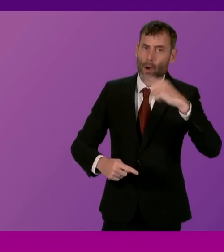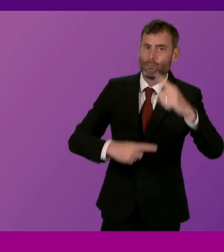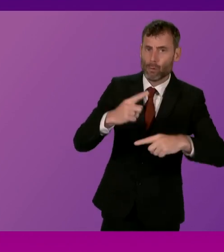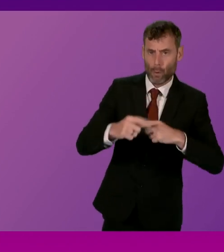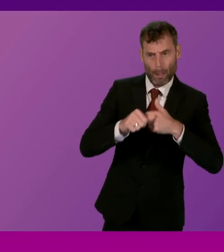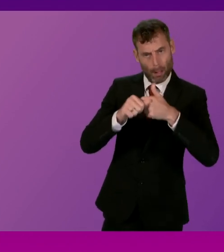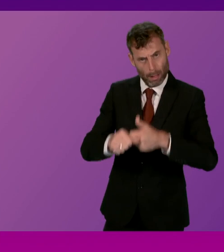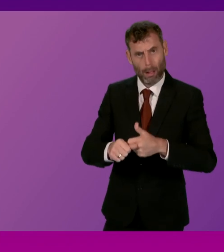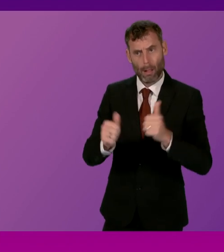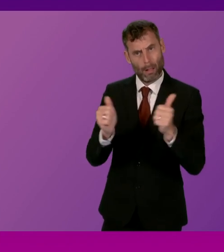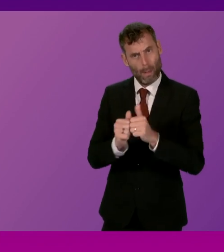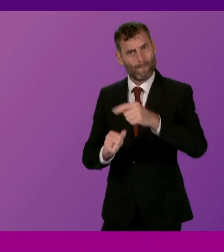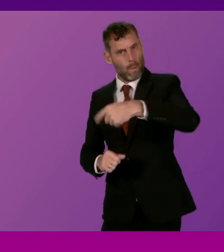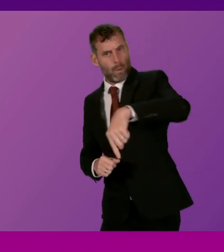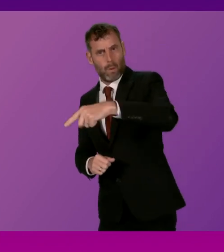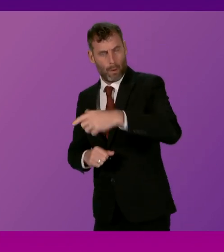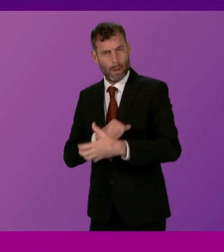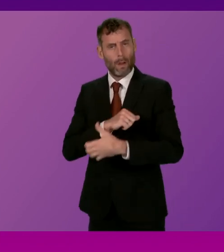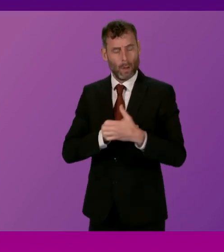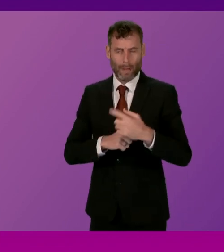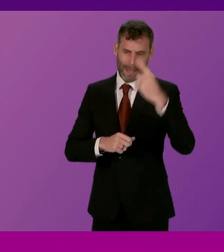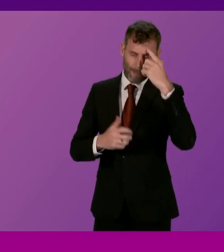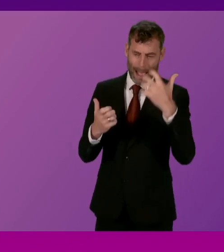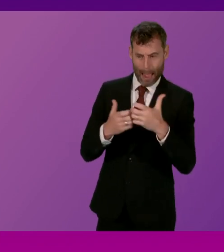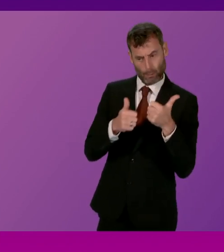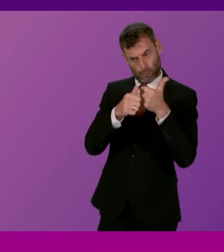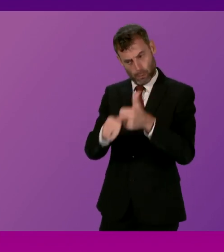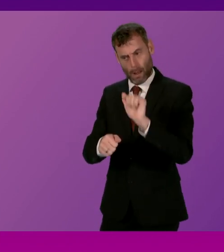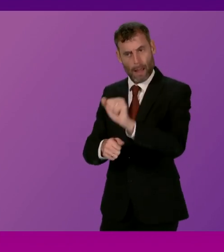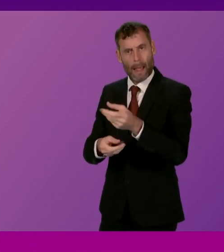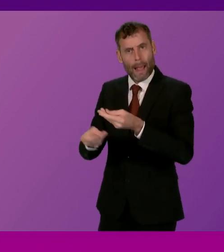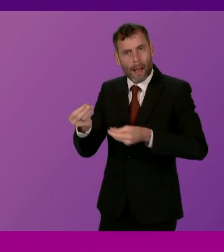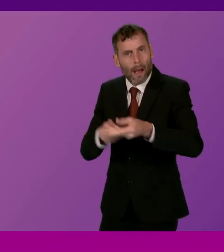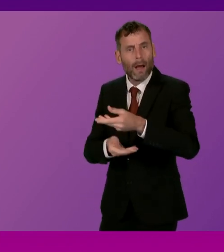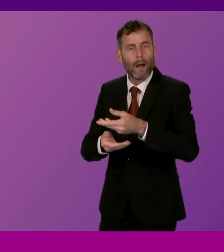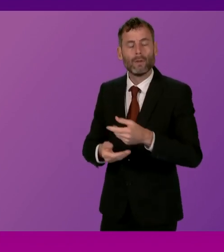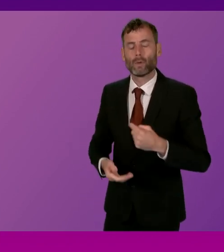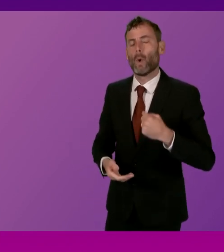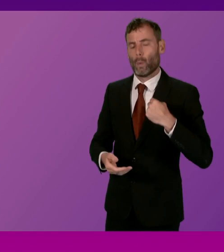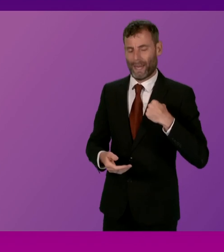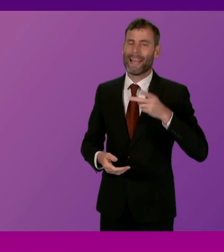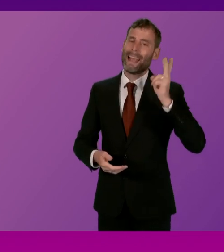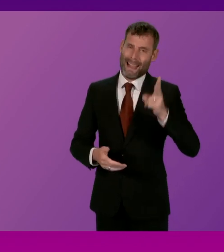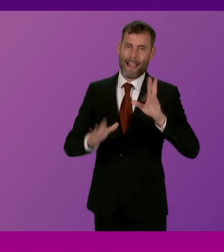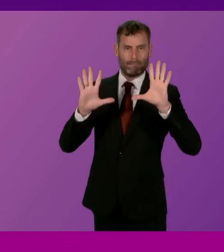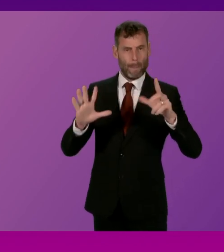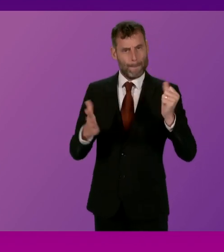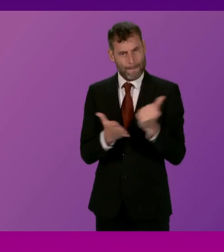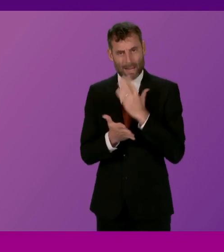and economic objectives. As I have said, we are clearly demonstrating that commitment through policies such as the